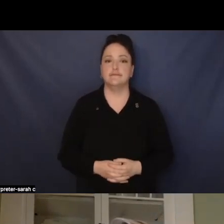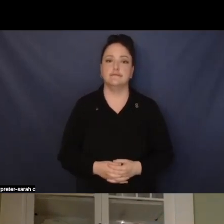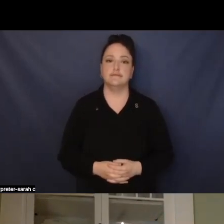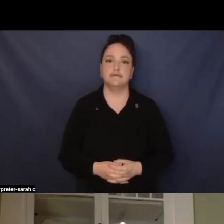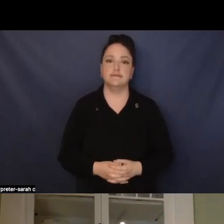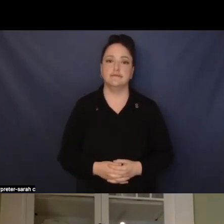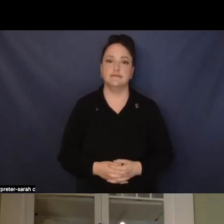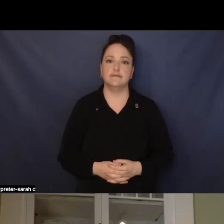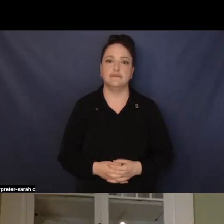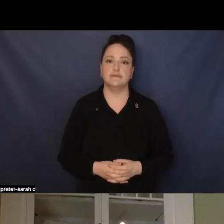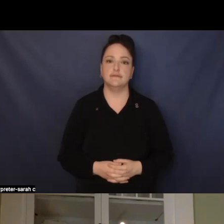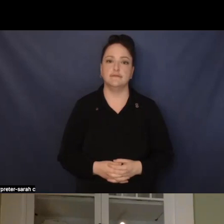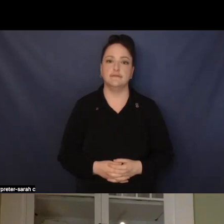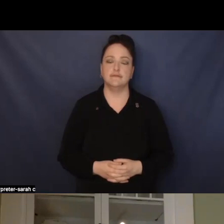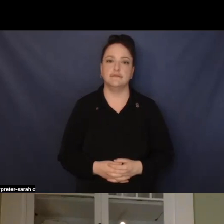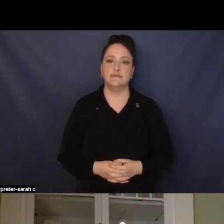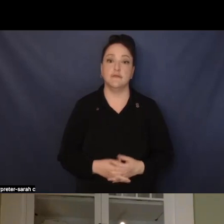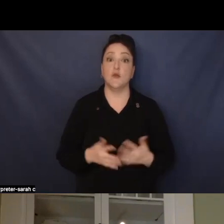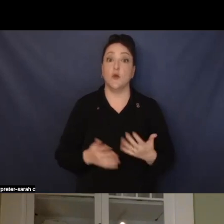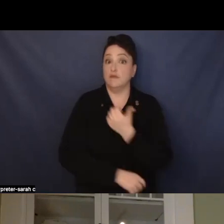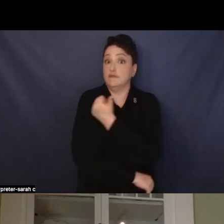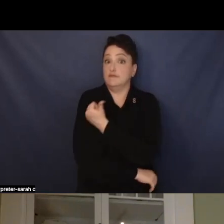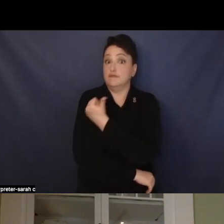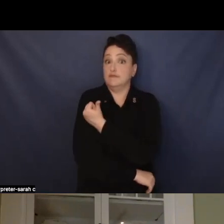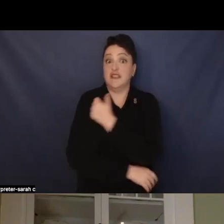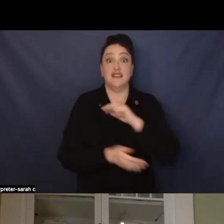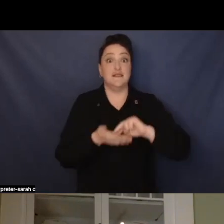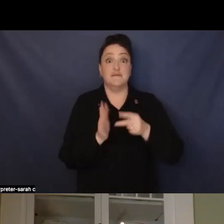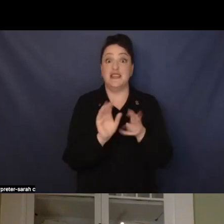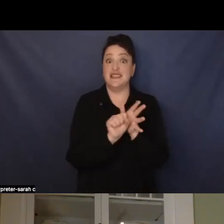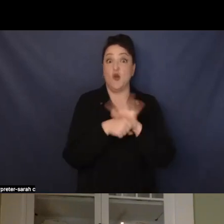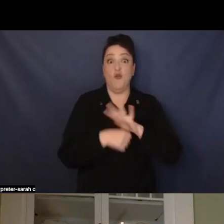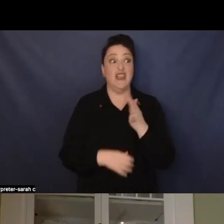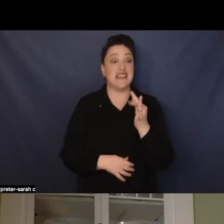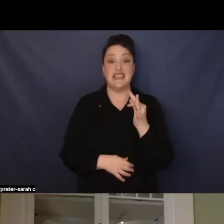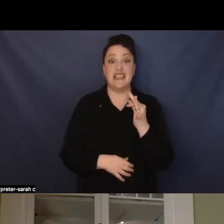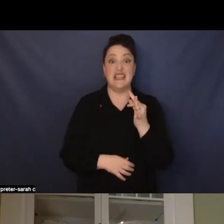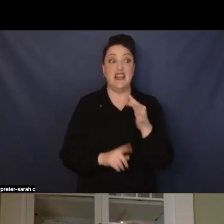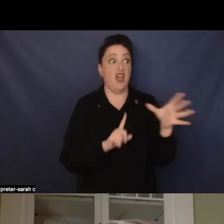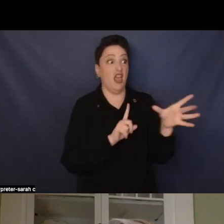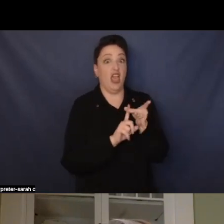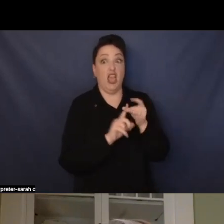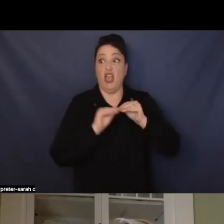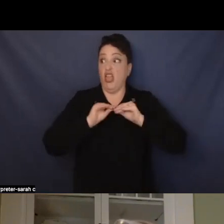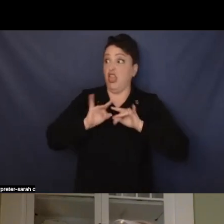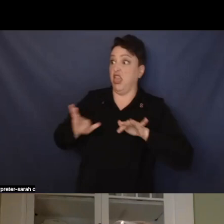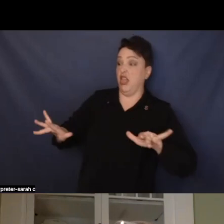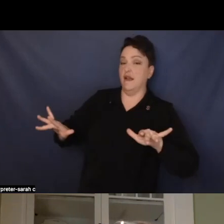So vaccinations do not prevent COVID infections. And they do not prevent all severe outcomes from